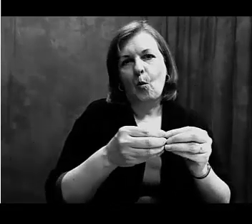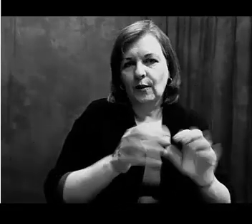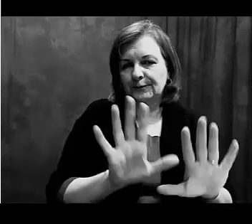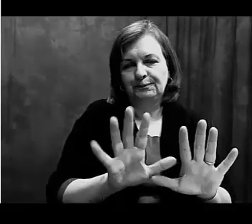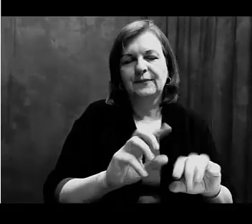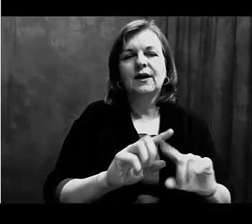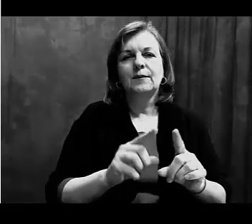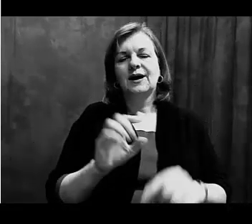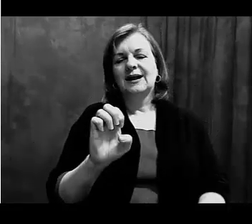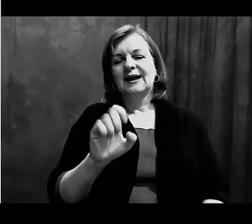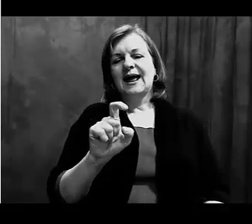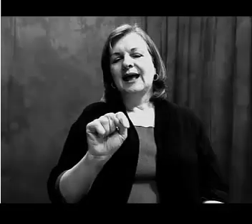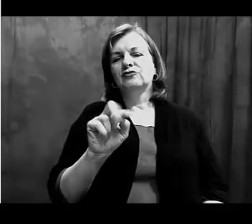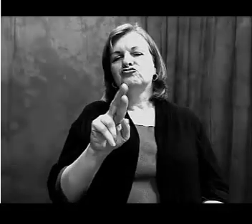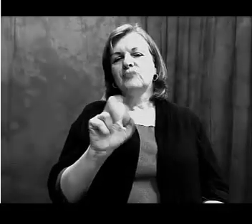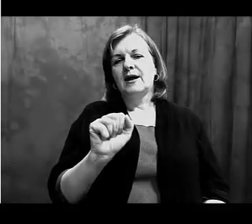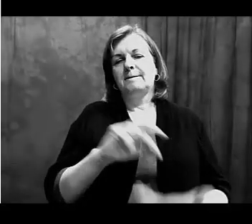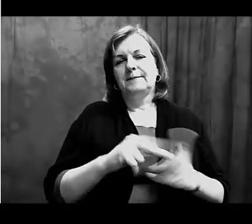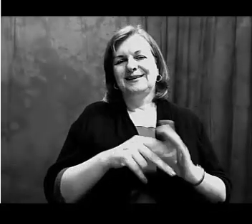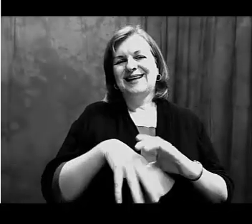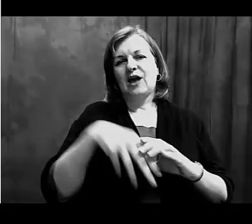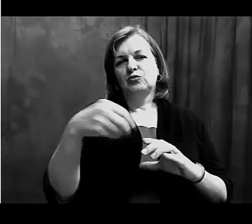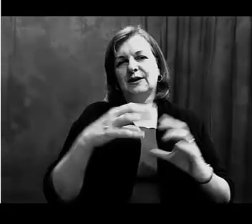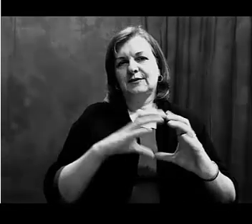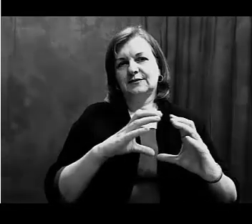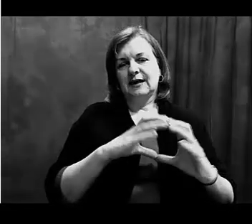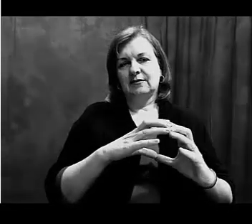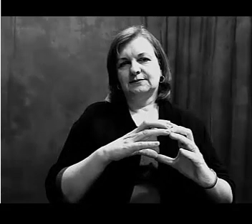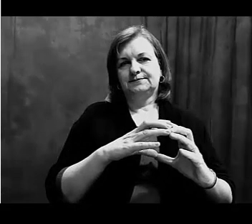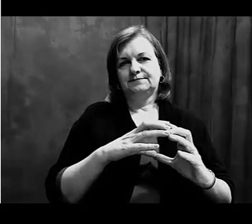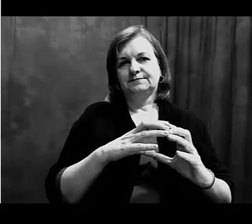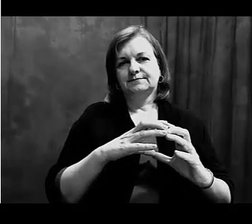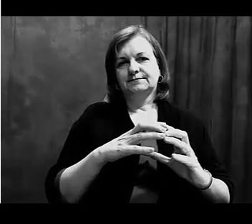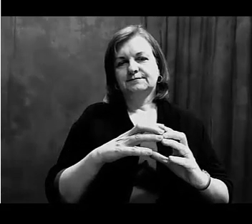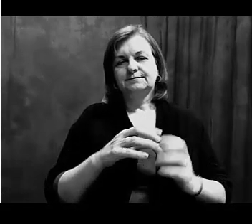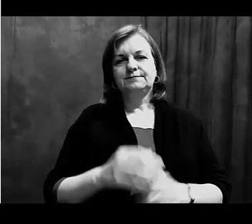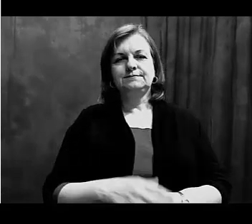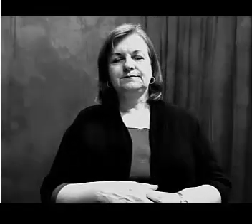the cell not extra as in more -- extra as in outside the cell